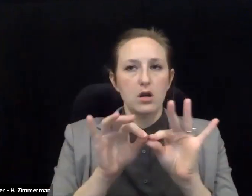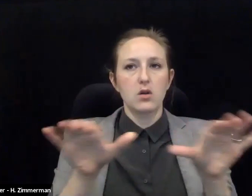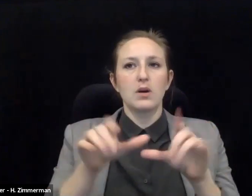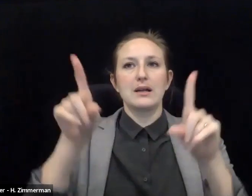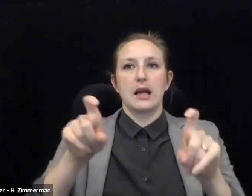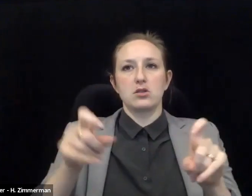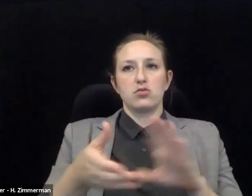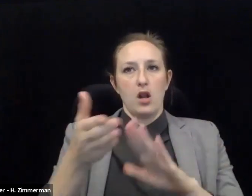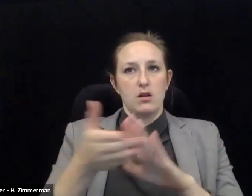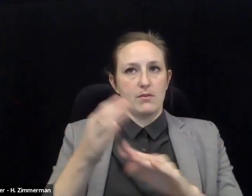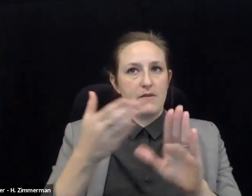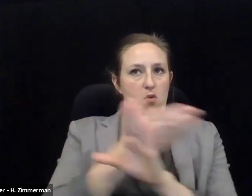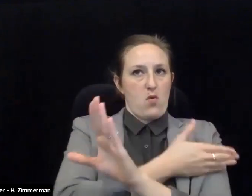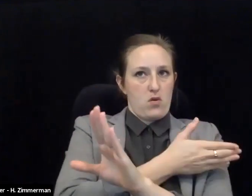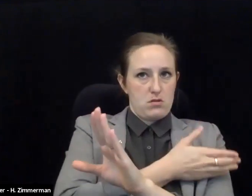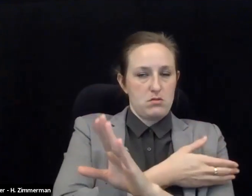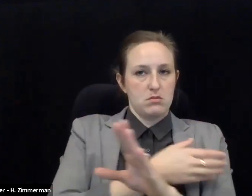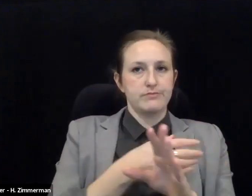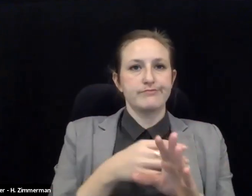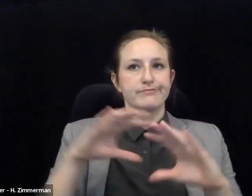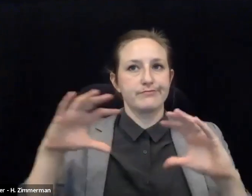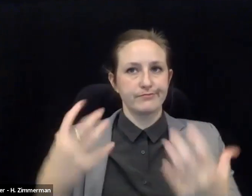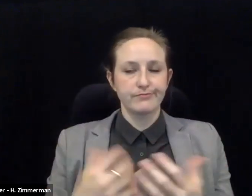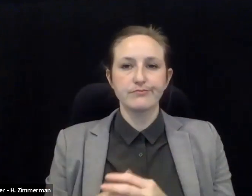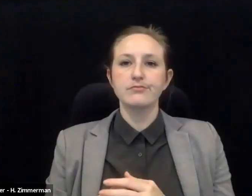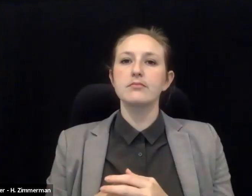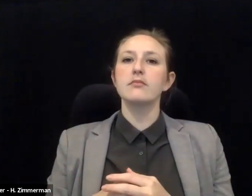And kind of another example, once we had, what happened was